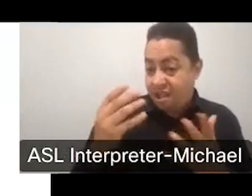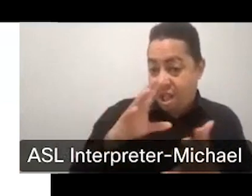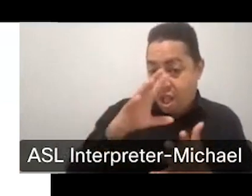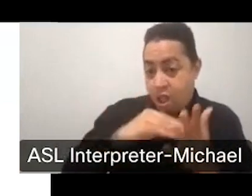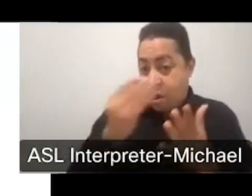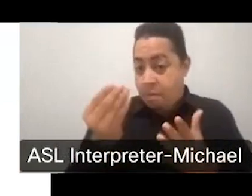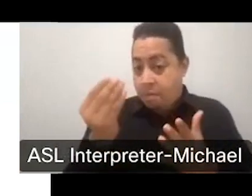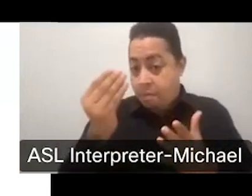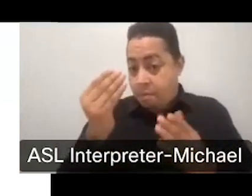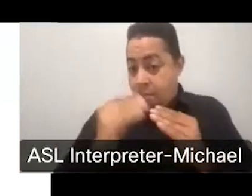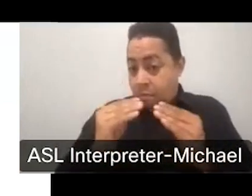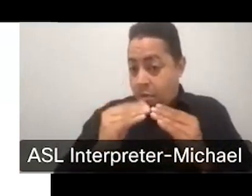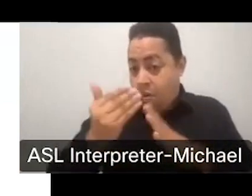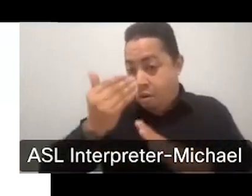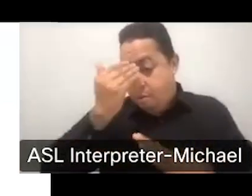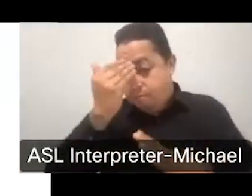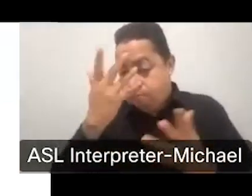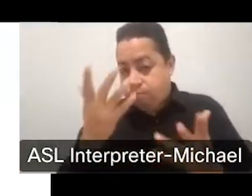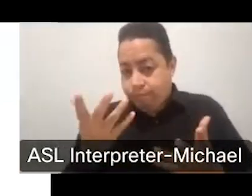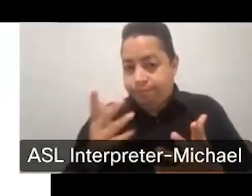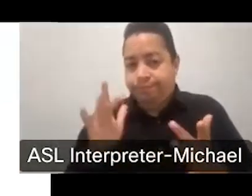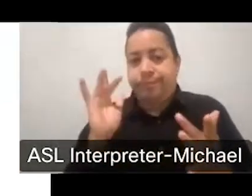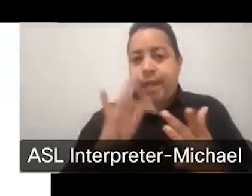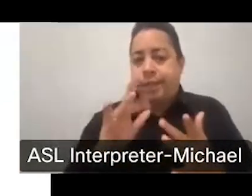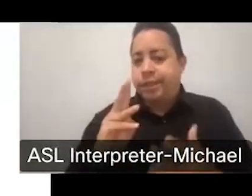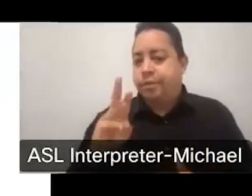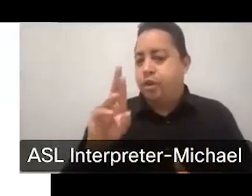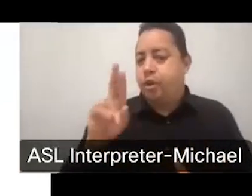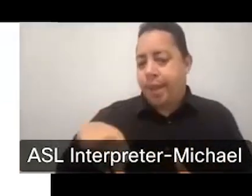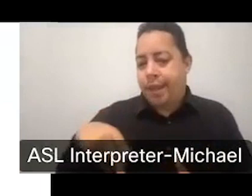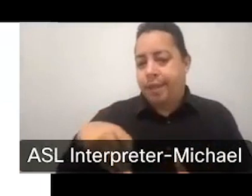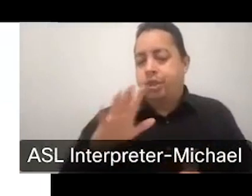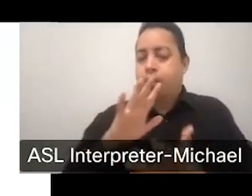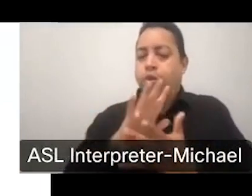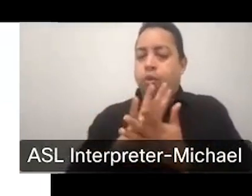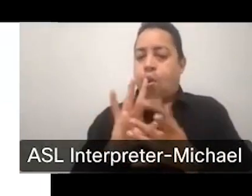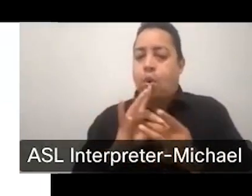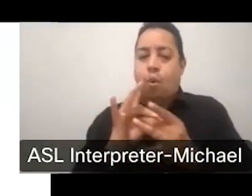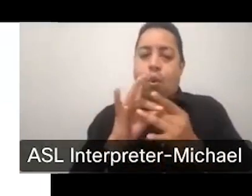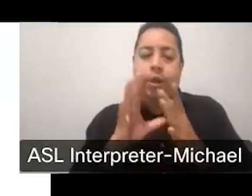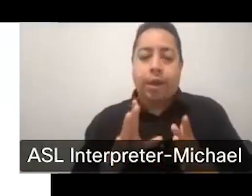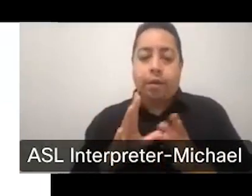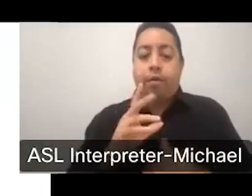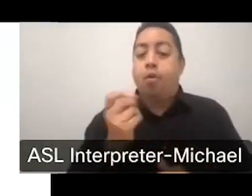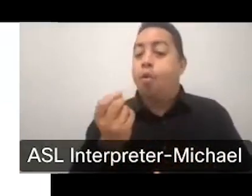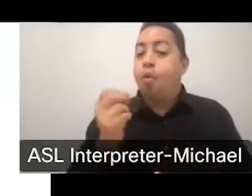visit your career services center, or check out WRP.gov and visit the resources section.